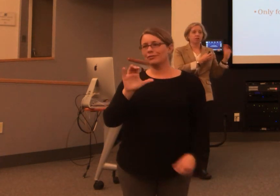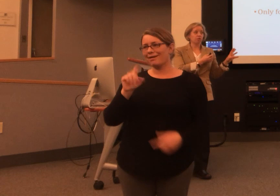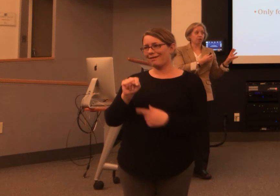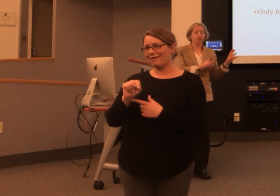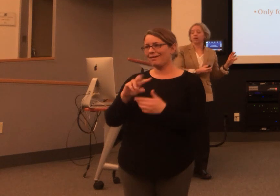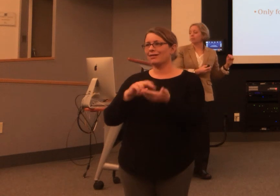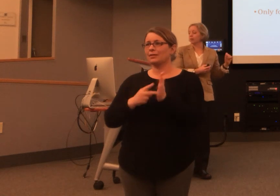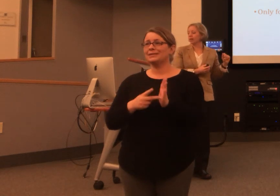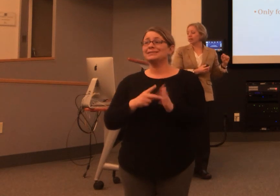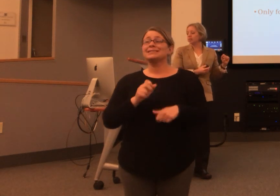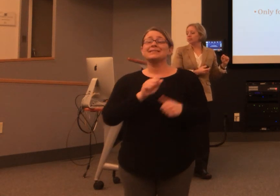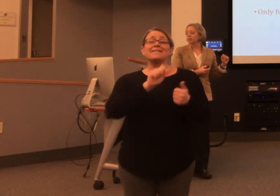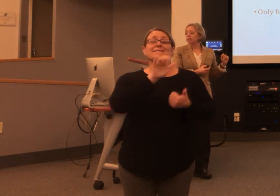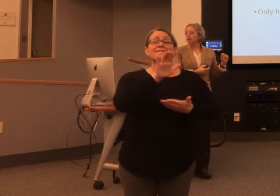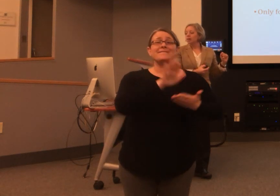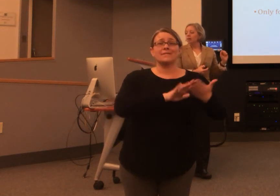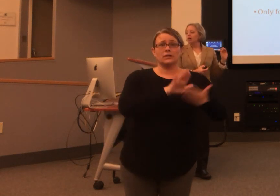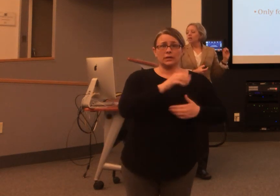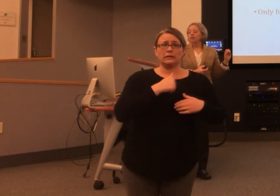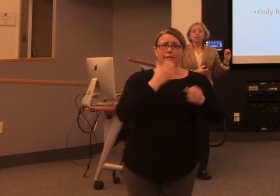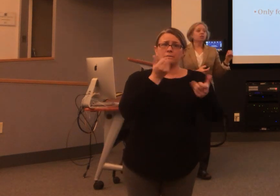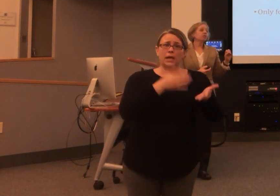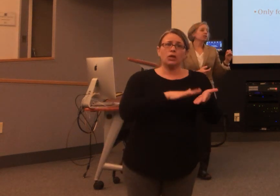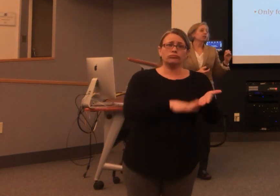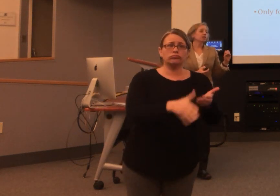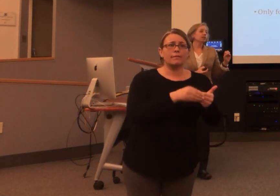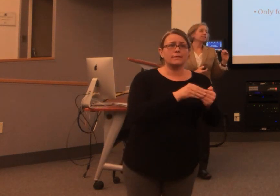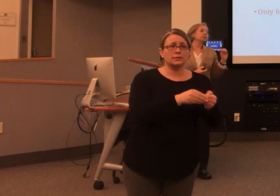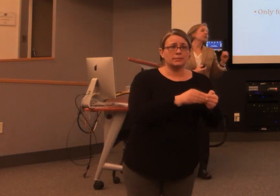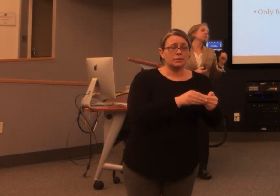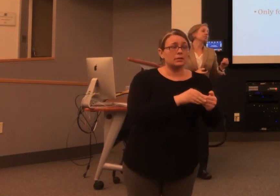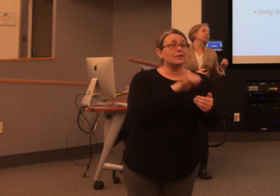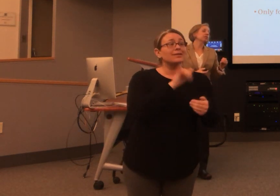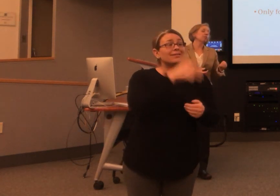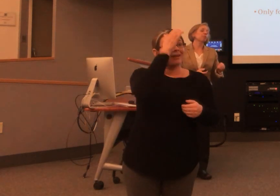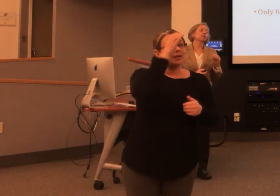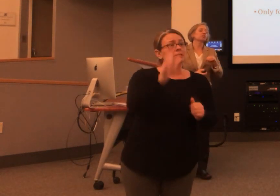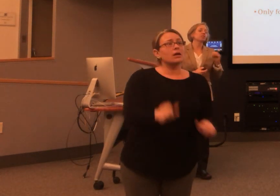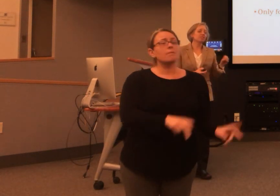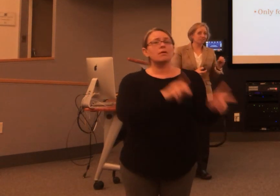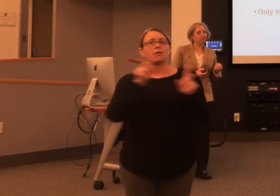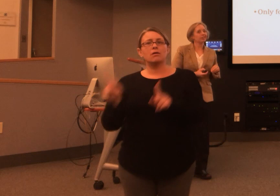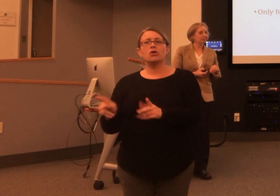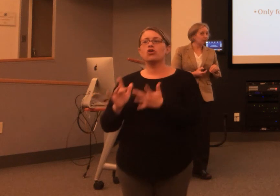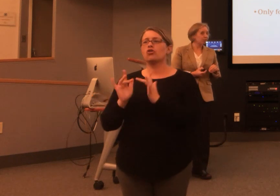It's another part of the Copyright Act. Here it's very similar, but it's just different enough